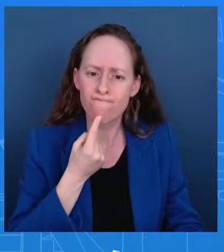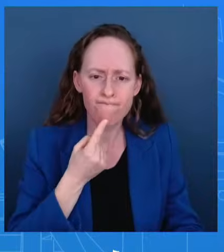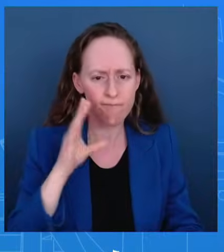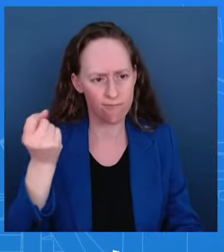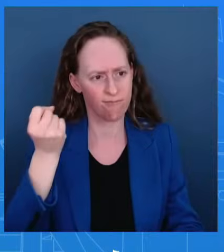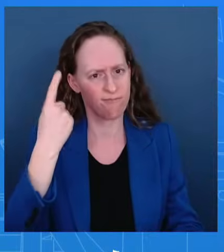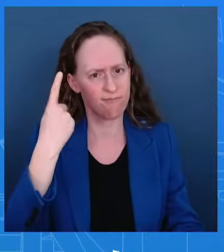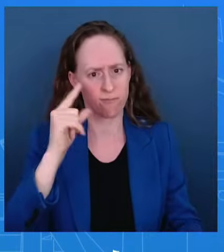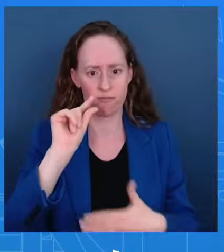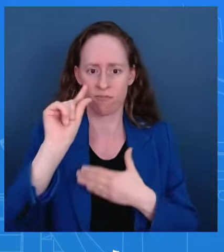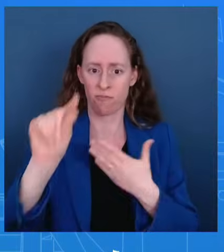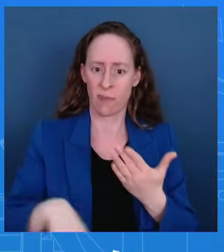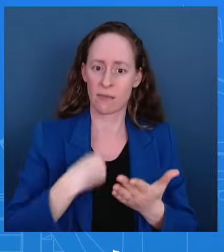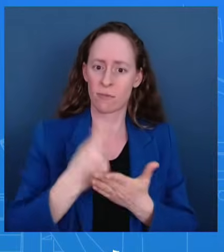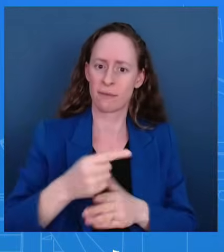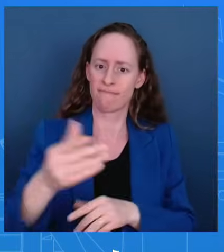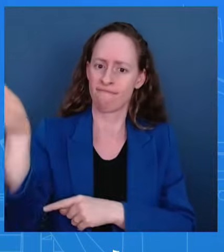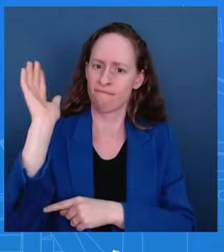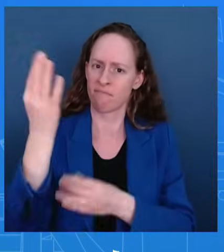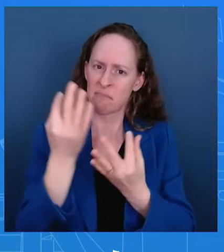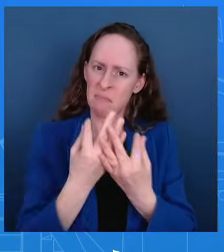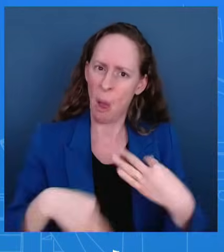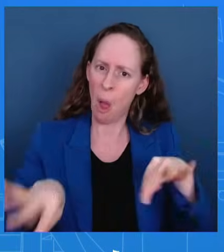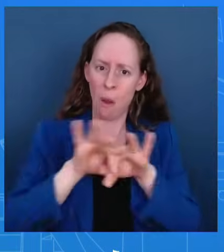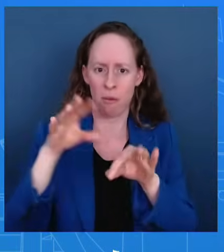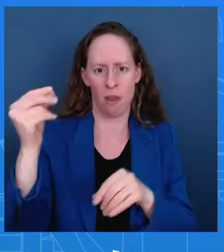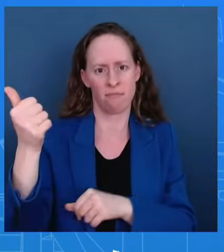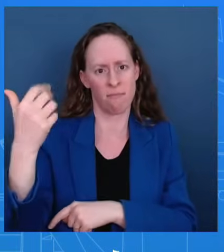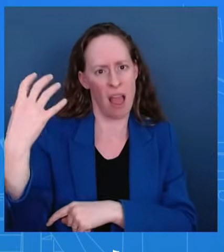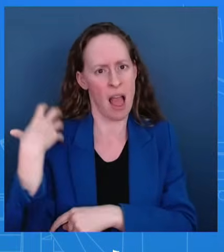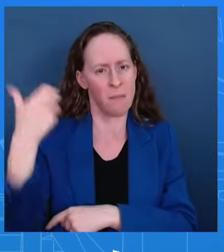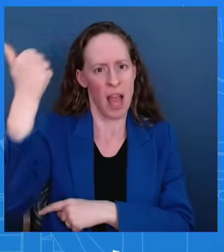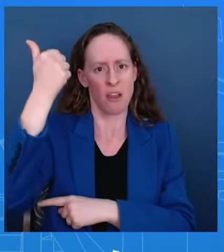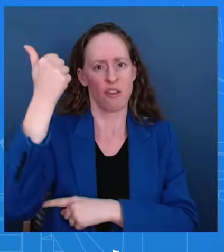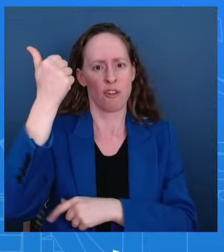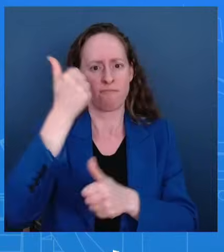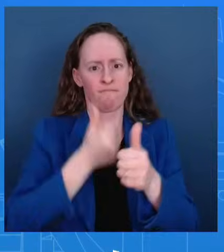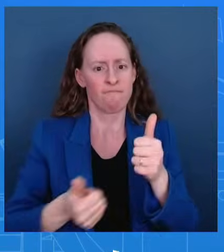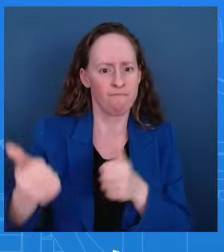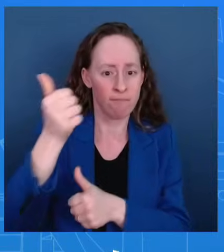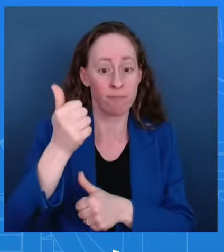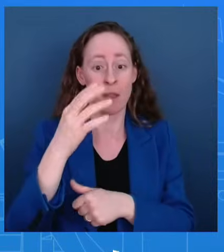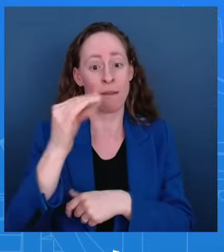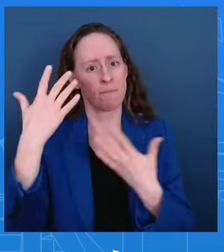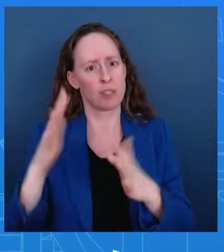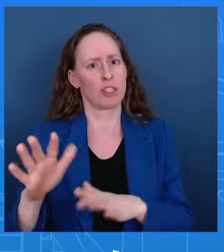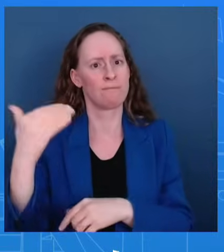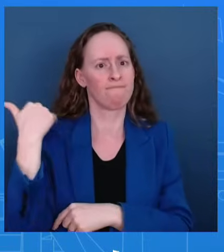when he speaks to the -- the West Point graduates later this month. But he sees this as an im- -- an opportunity to lift up